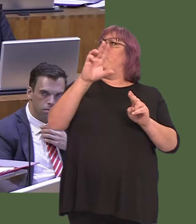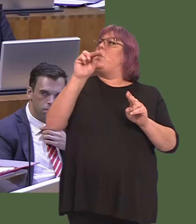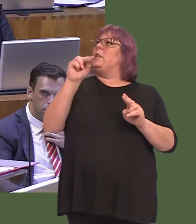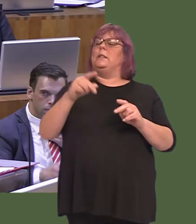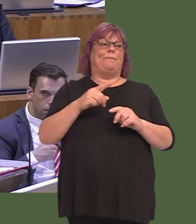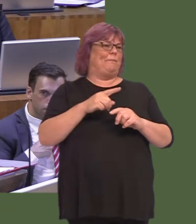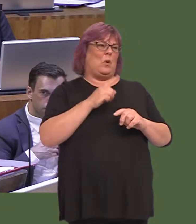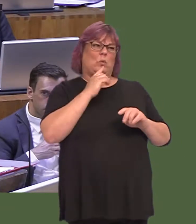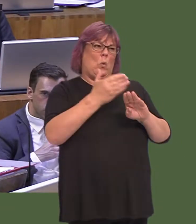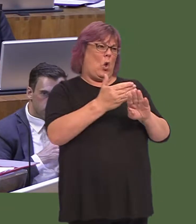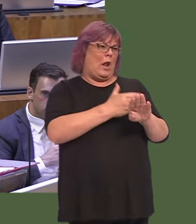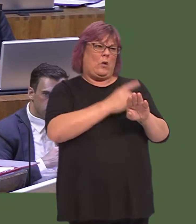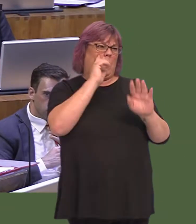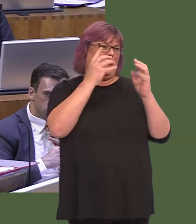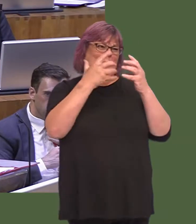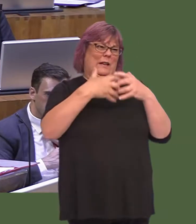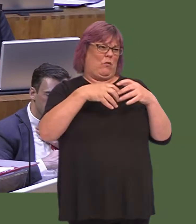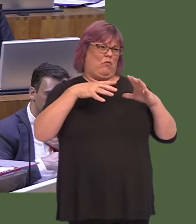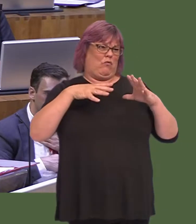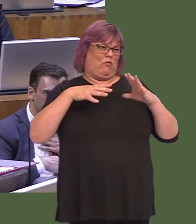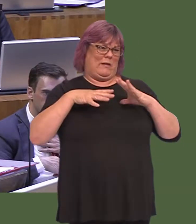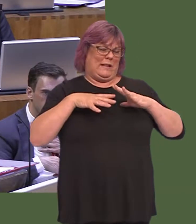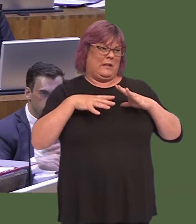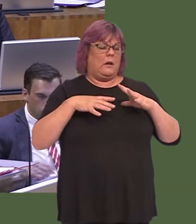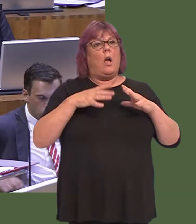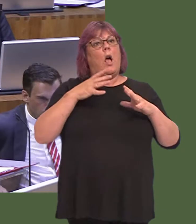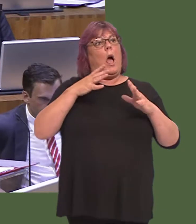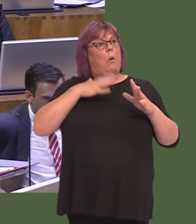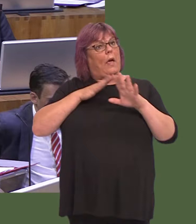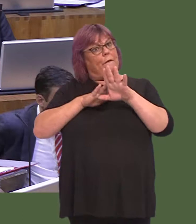I do look forward to a time when electric cars become the norm.